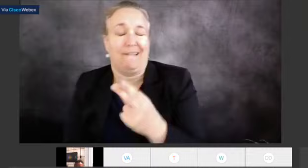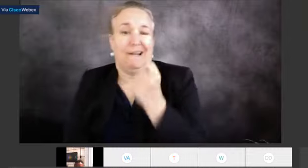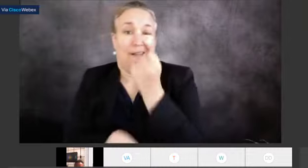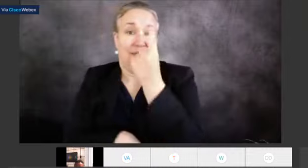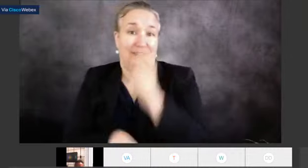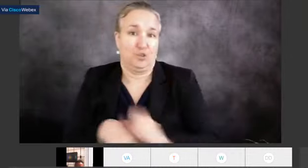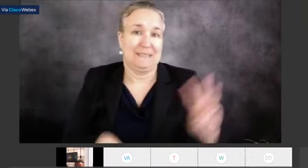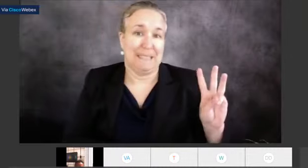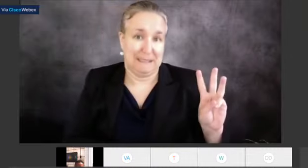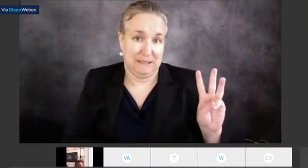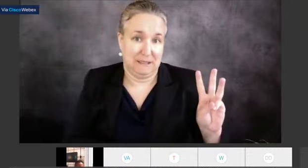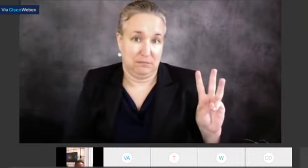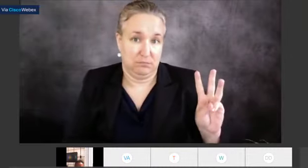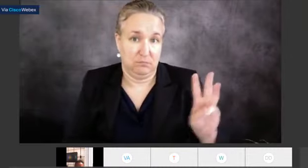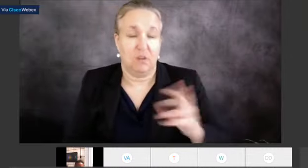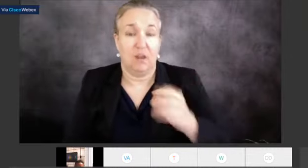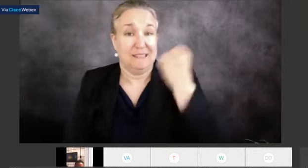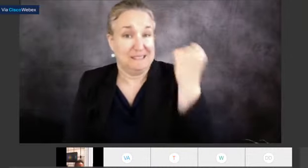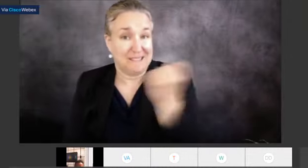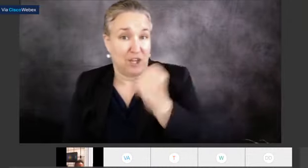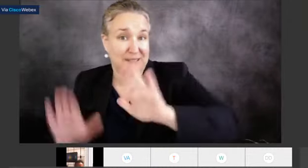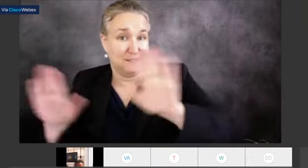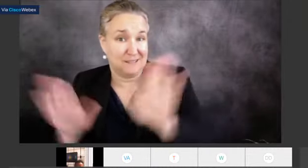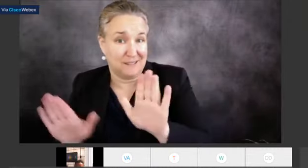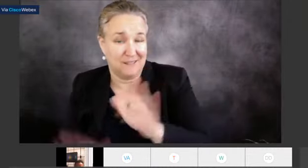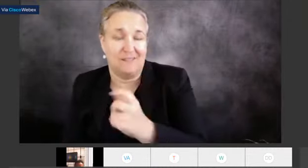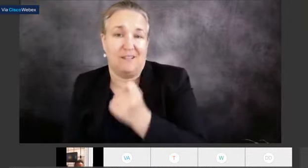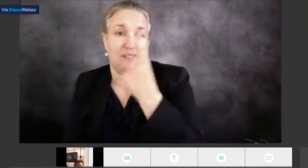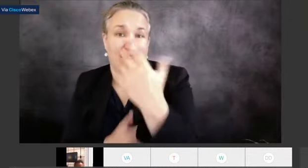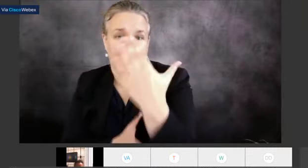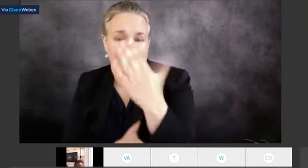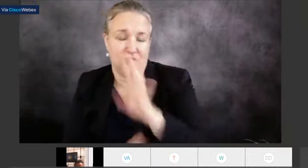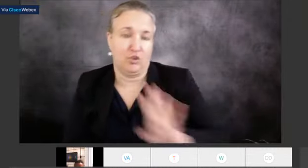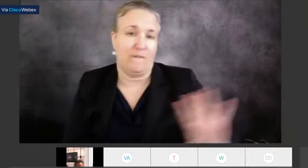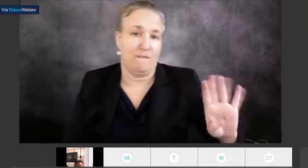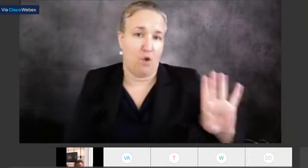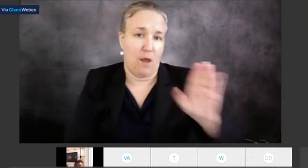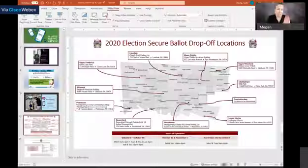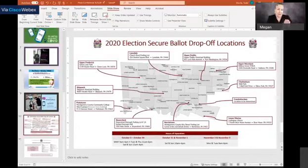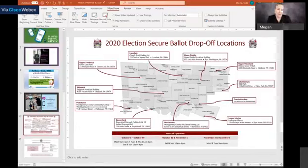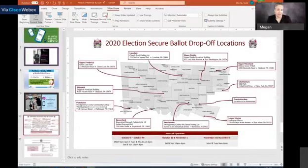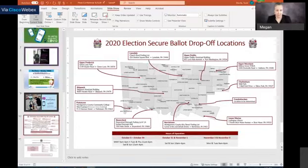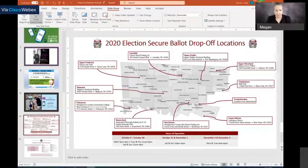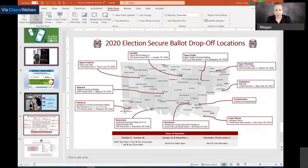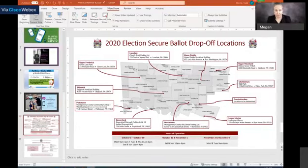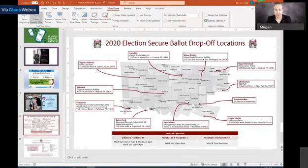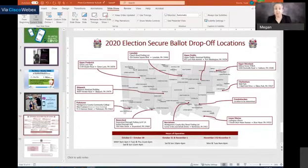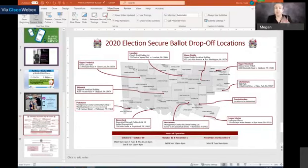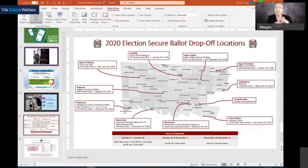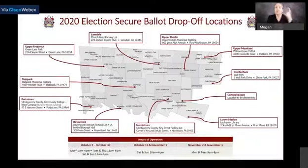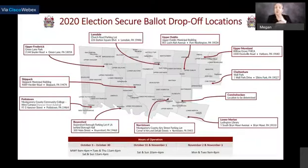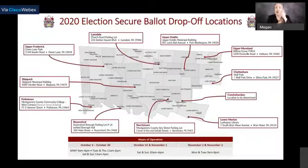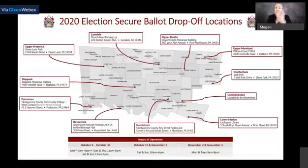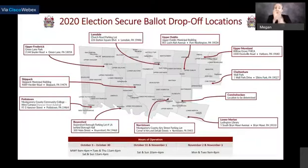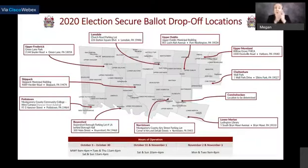p.m and on saturday and sunday from 11 a.m to 4 p.m election day hours will be from 9 00 a.m